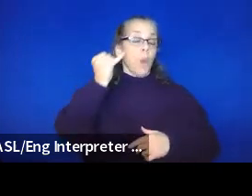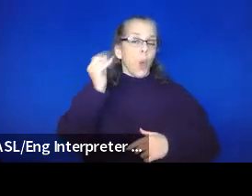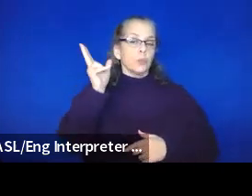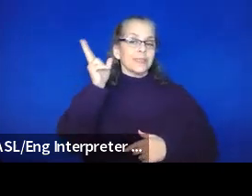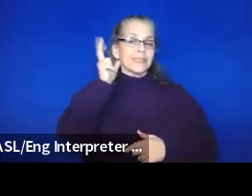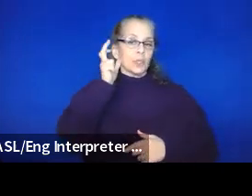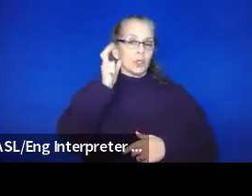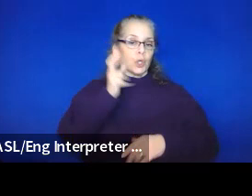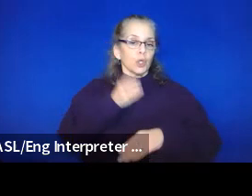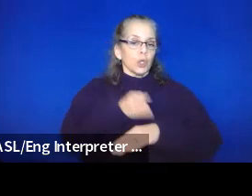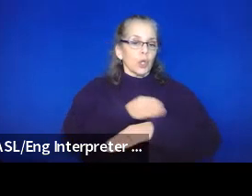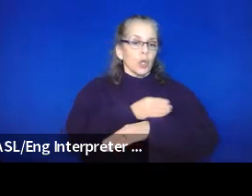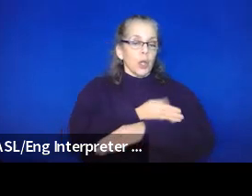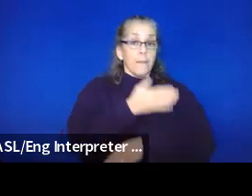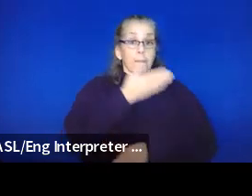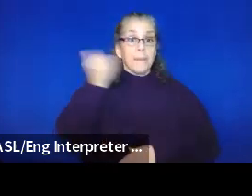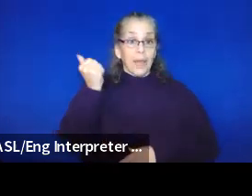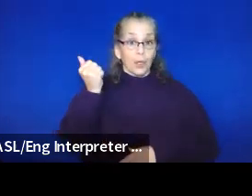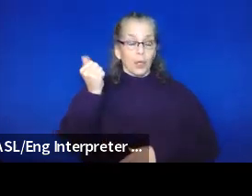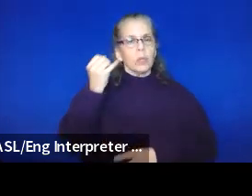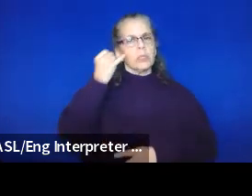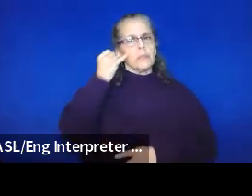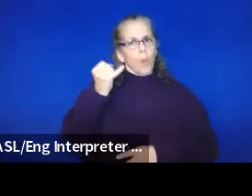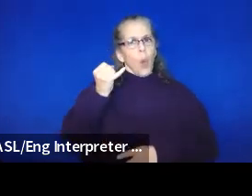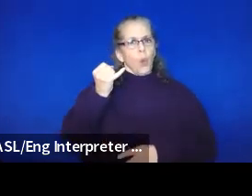better hearing directly improves our quality of life, we should have seen this sometime